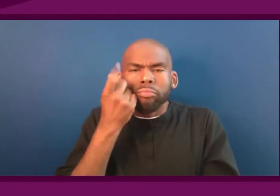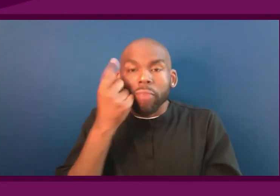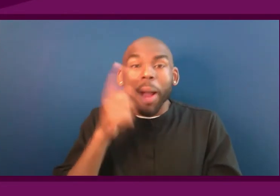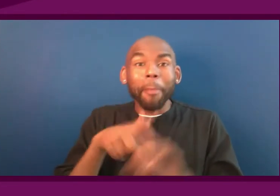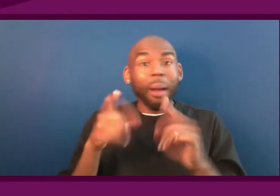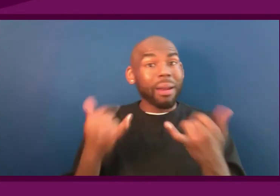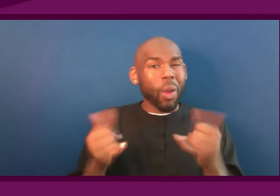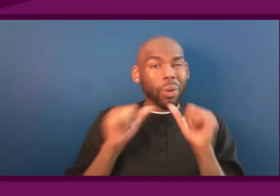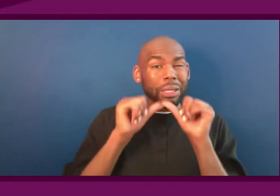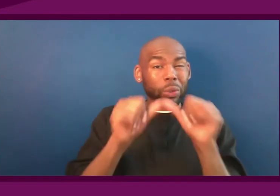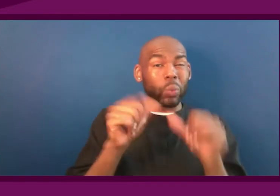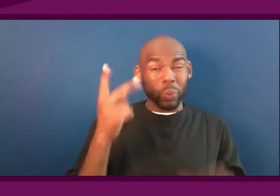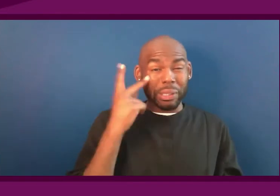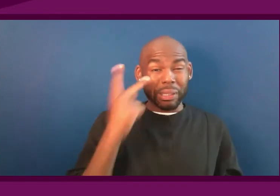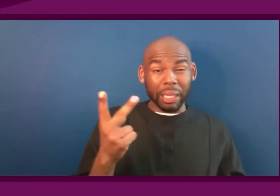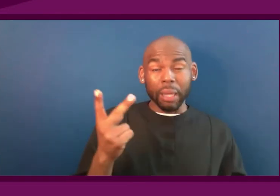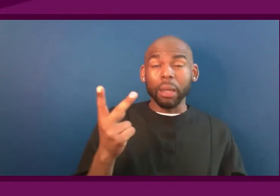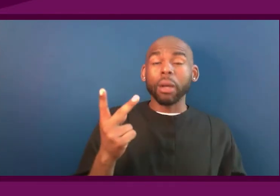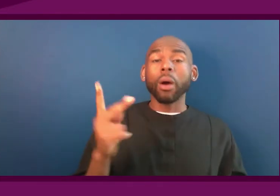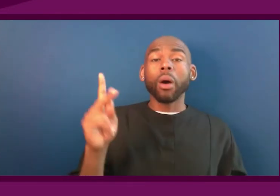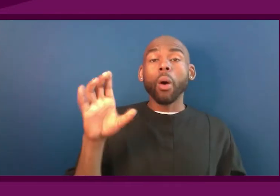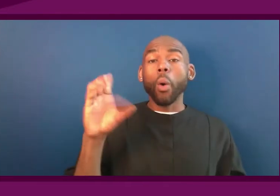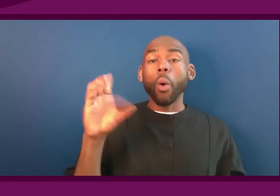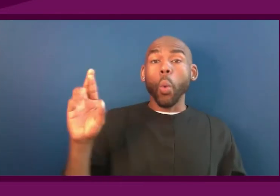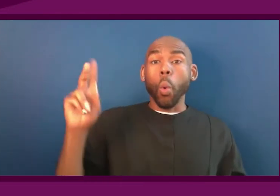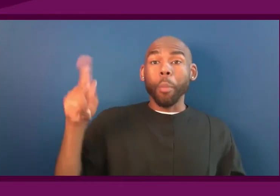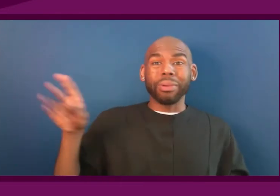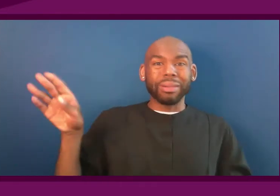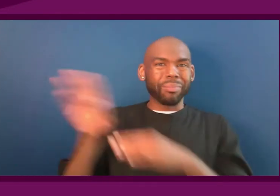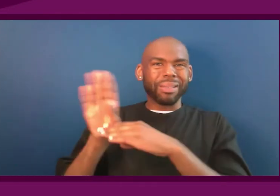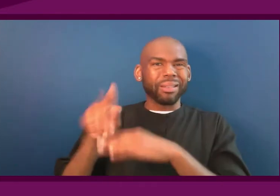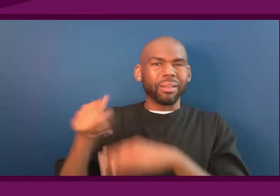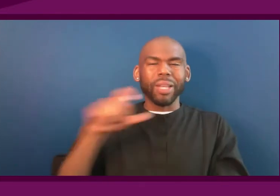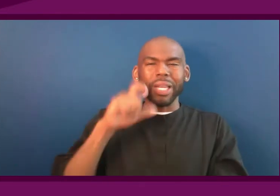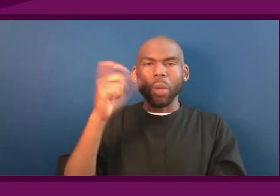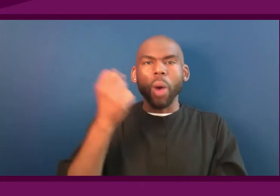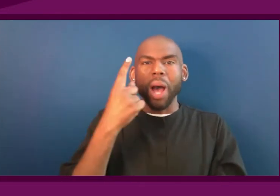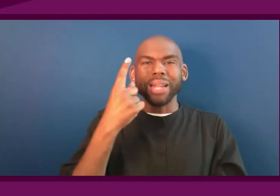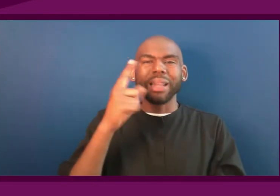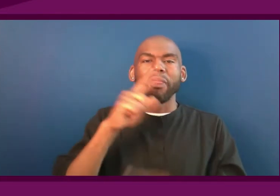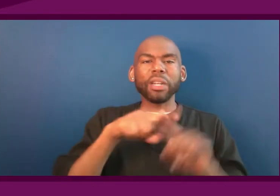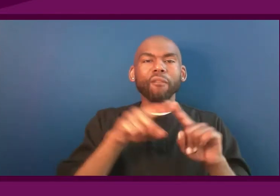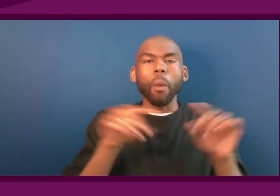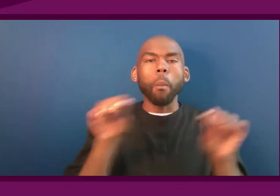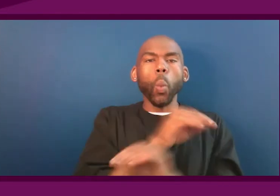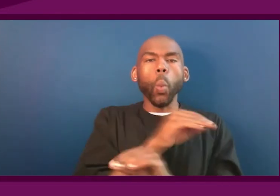understand what would you... When we're talking about disabilities that about 80% of the